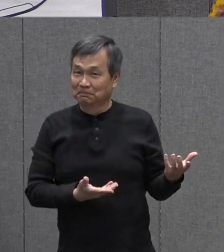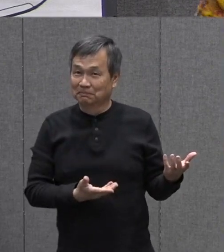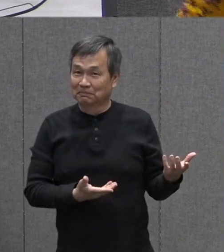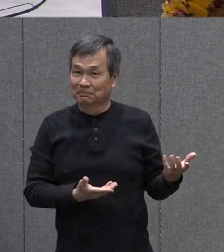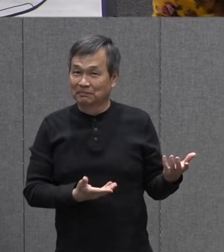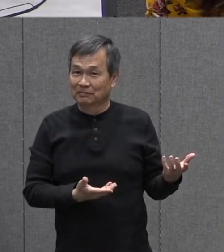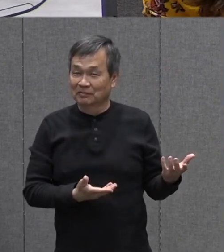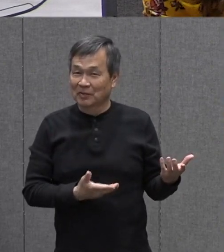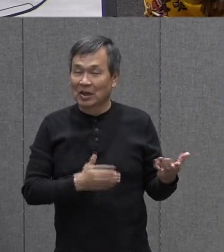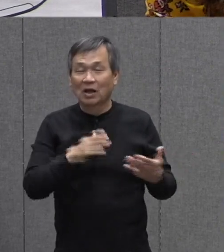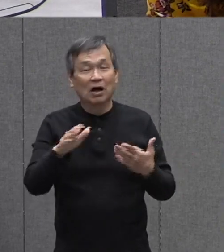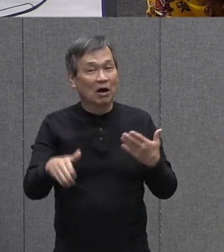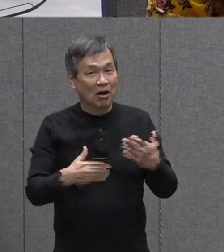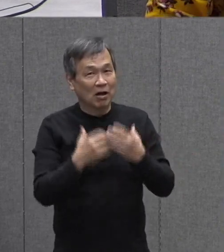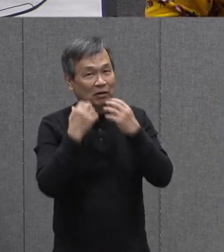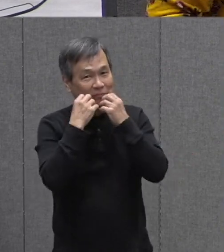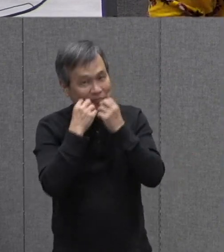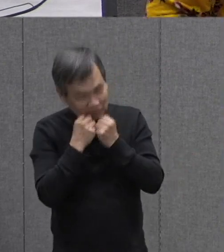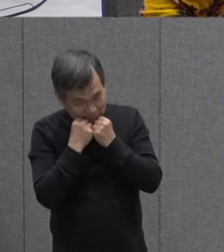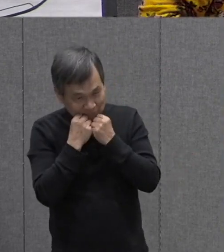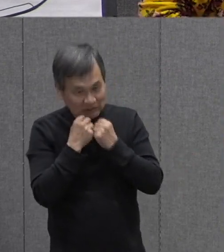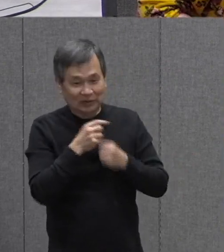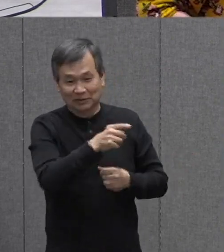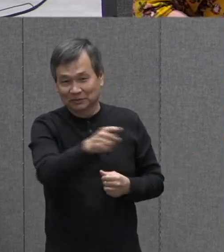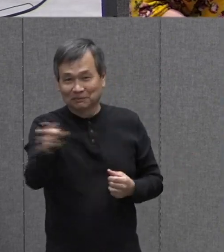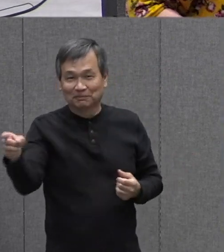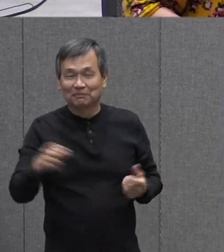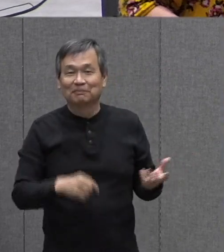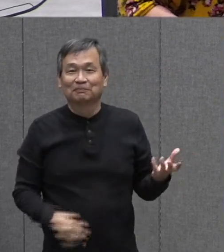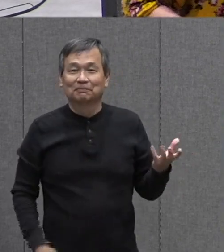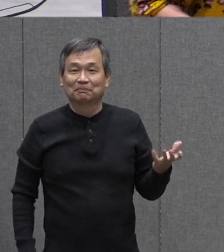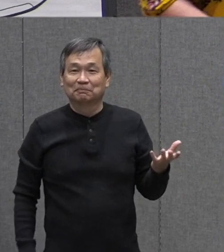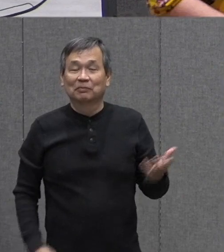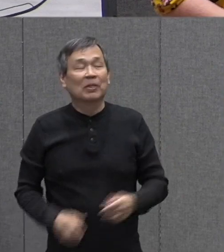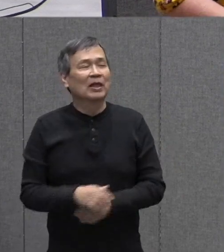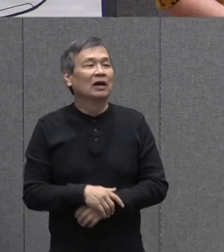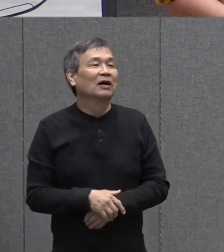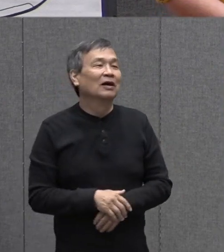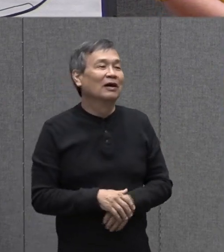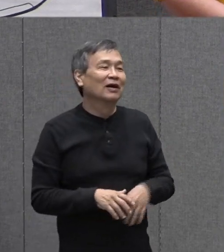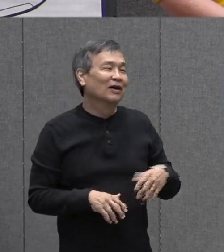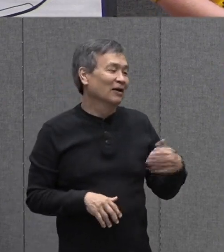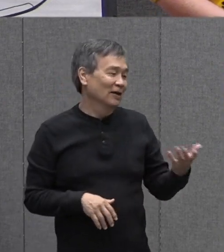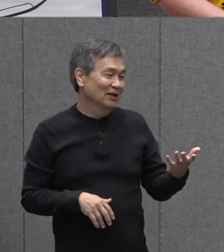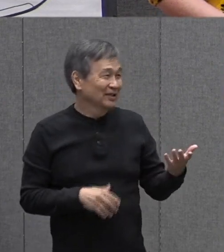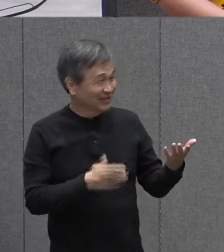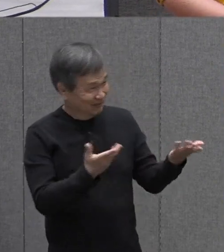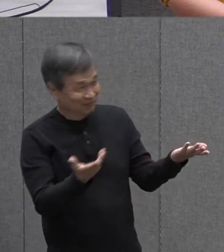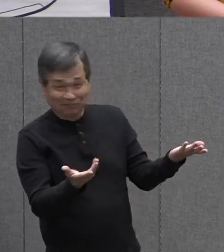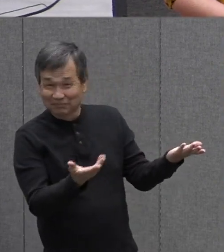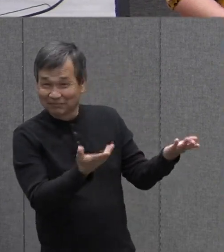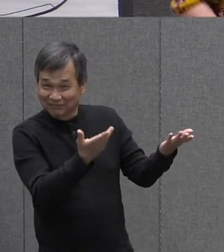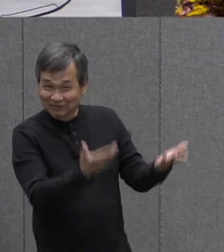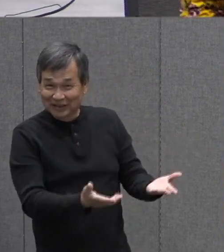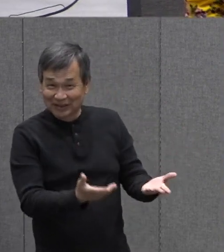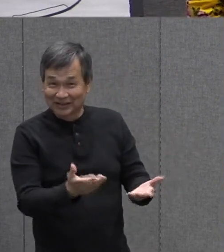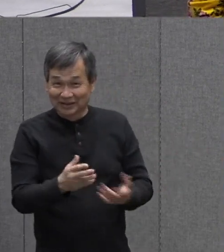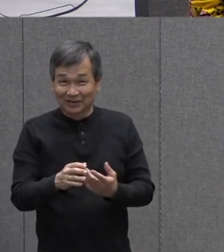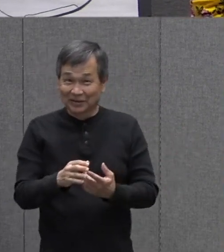"Are all special to someone somewhere". Friends, this is our special poem about the special Earth that we live on.